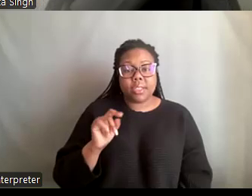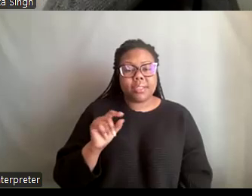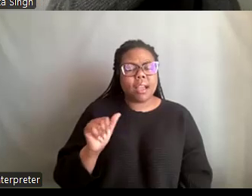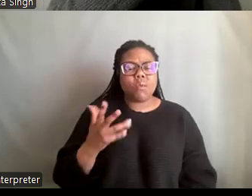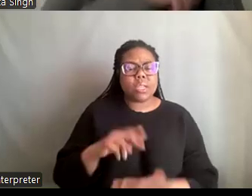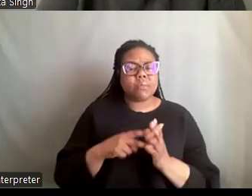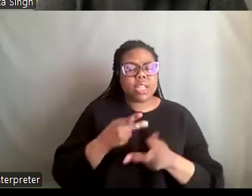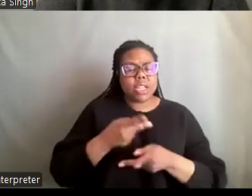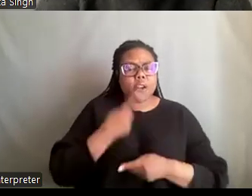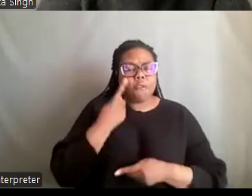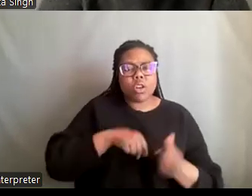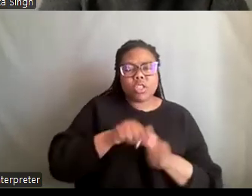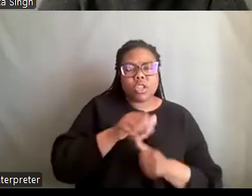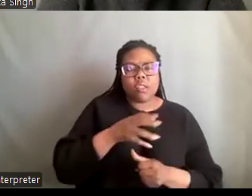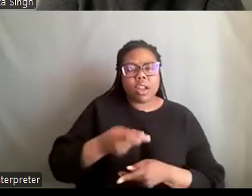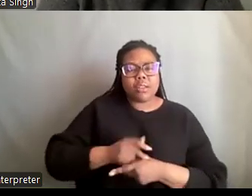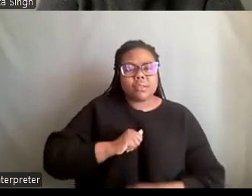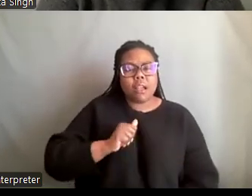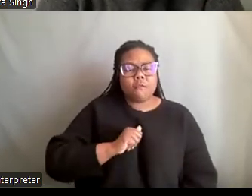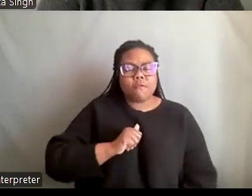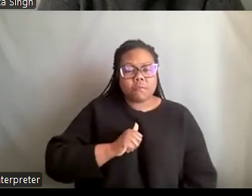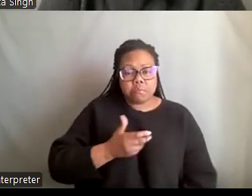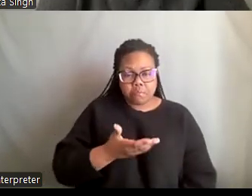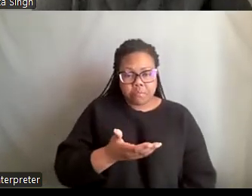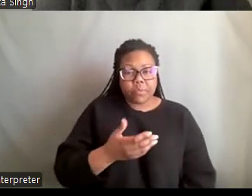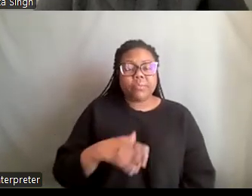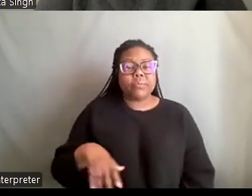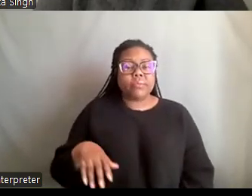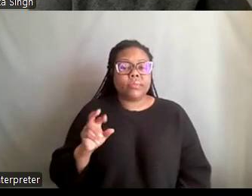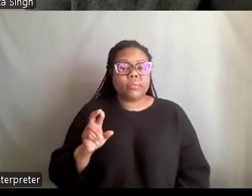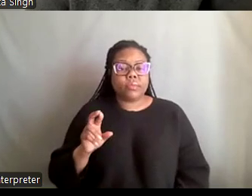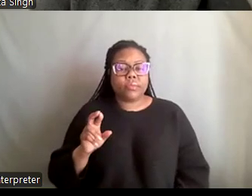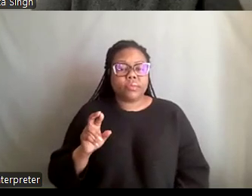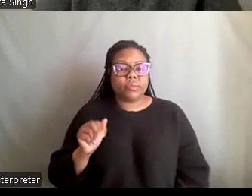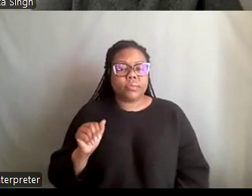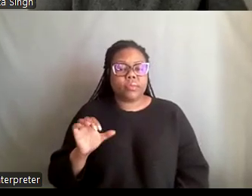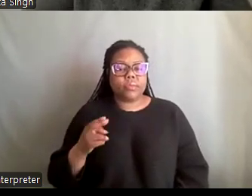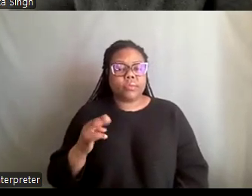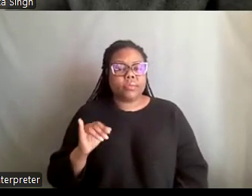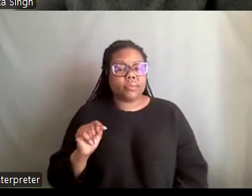much. Rachita, do you want to say something about what does it mean to care for each other and ourselves?